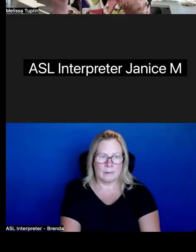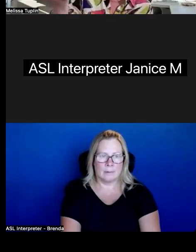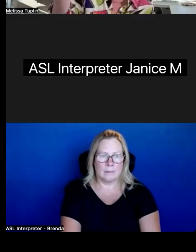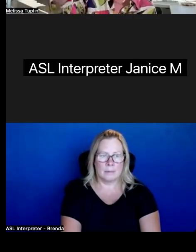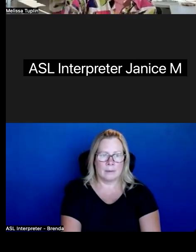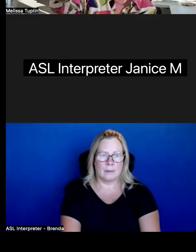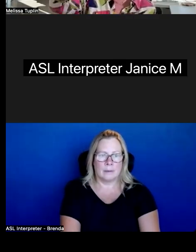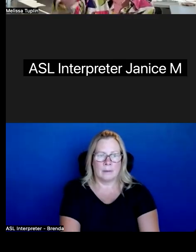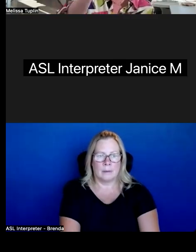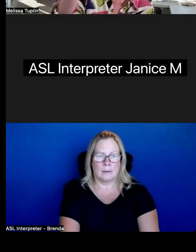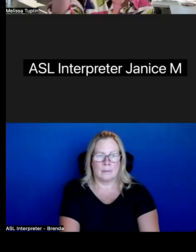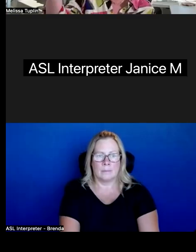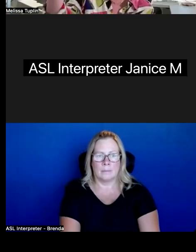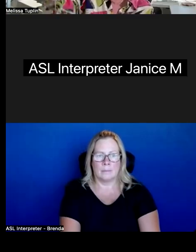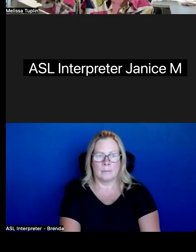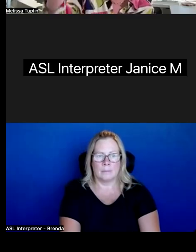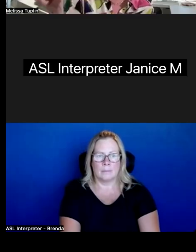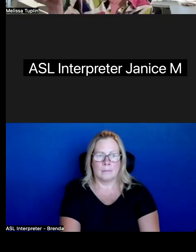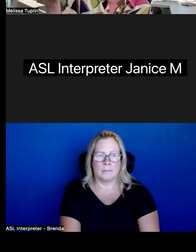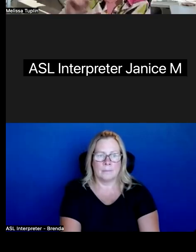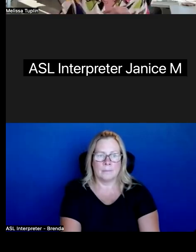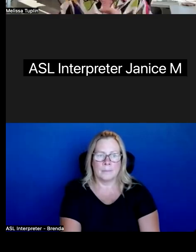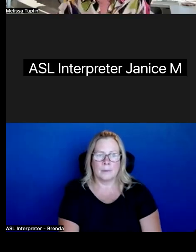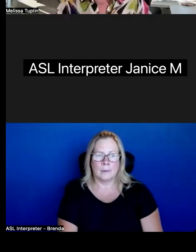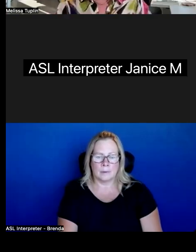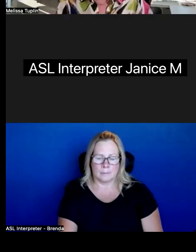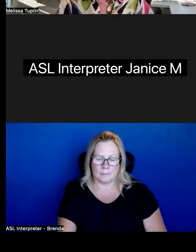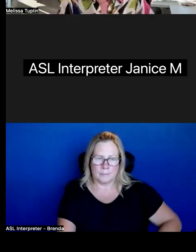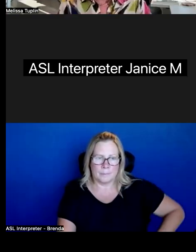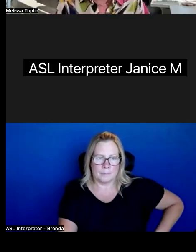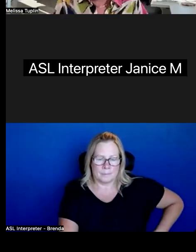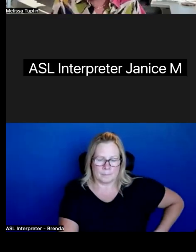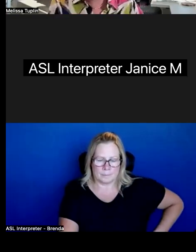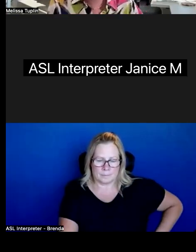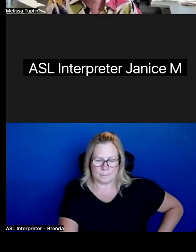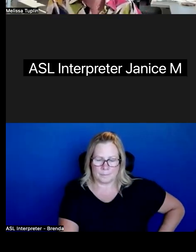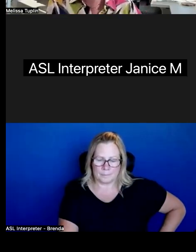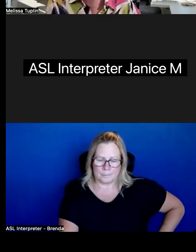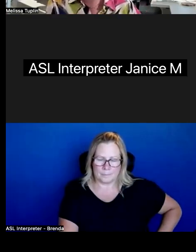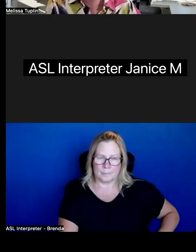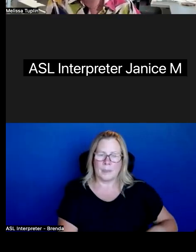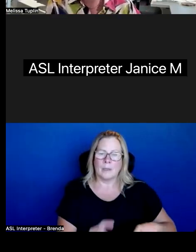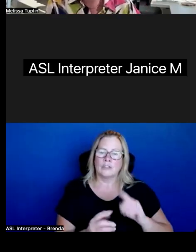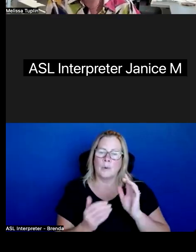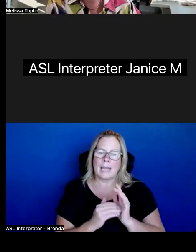row you'll see at the end of the sheet, there are three columns with drop-down lists where you can